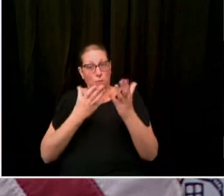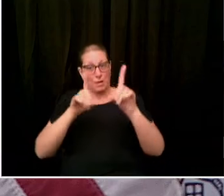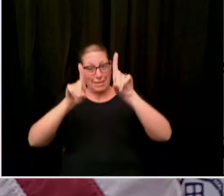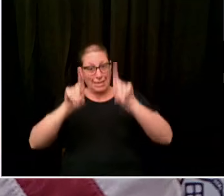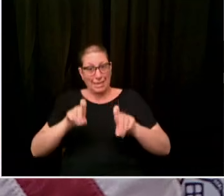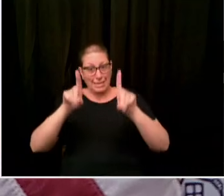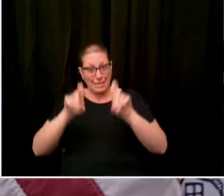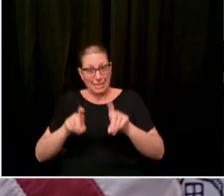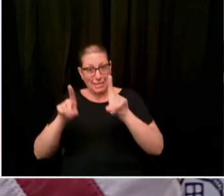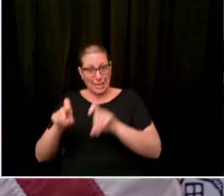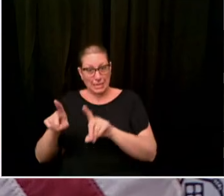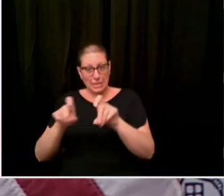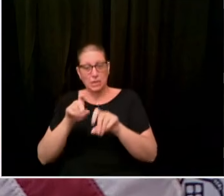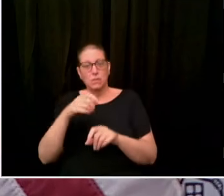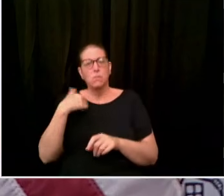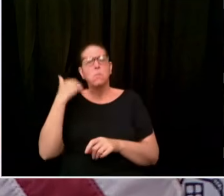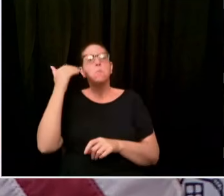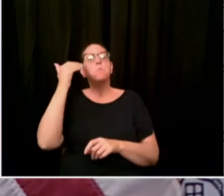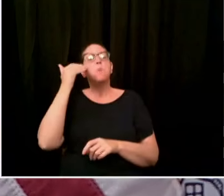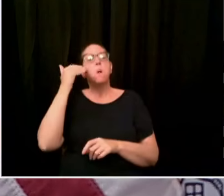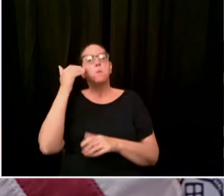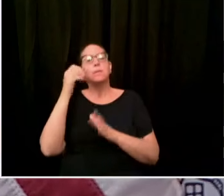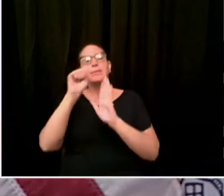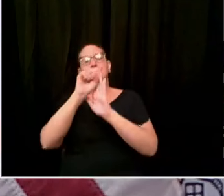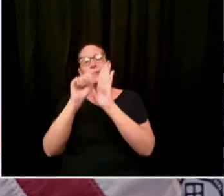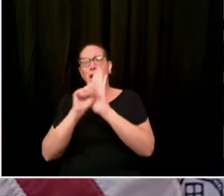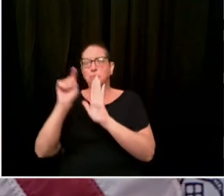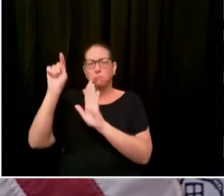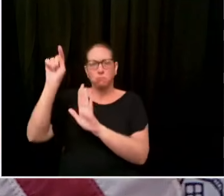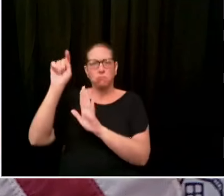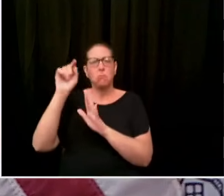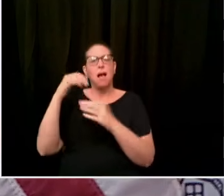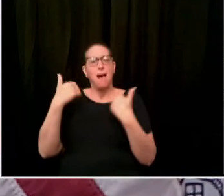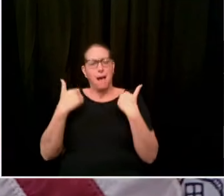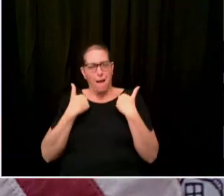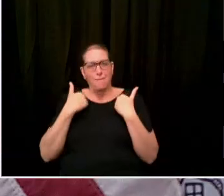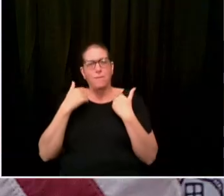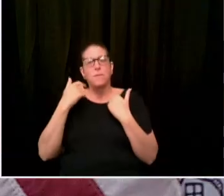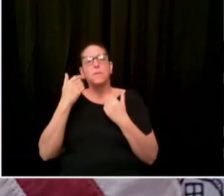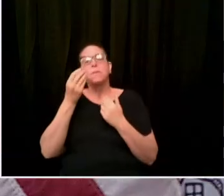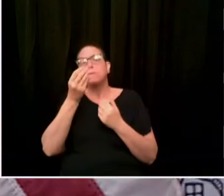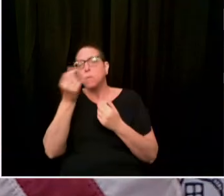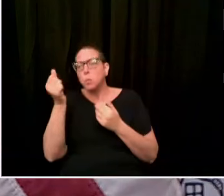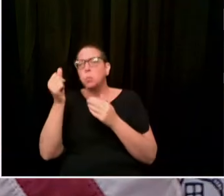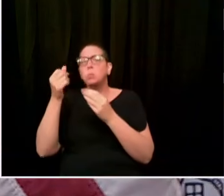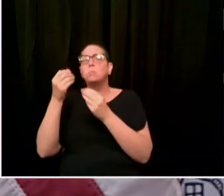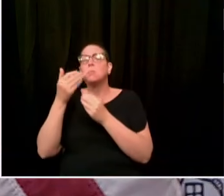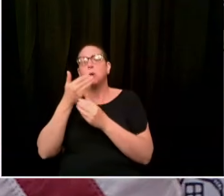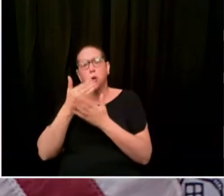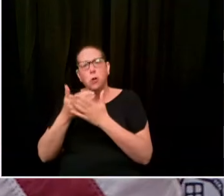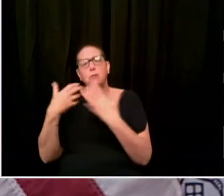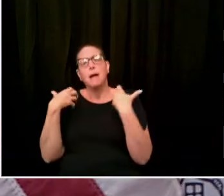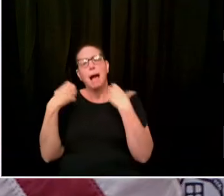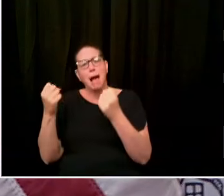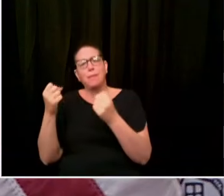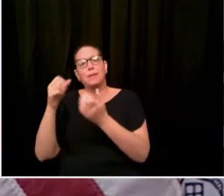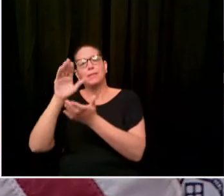NOT IN THE TESTING PROCESS HERE. I KNOW THAT THE STATE HAS LINED UP A NUMBER OF FEDERALLY